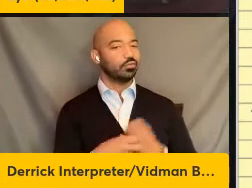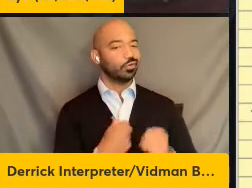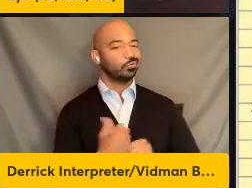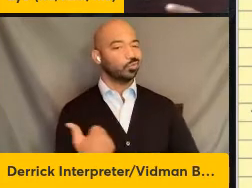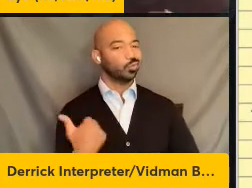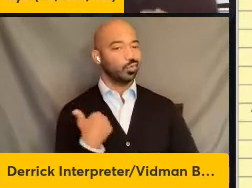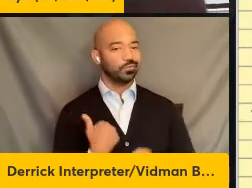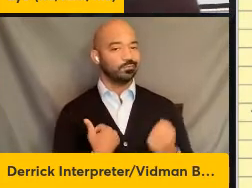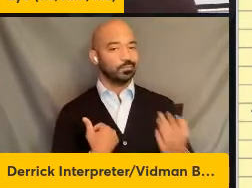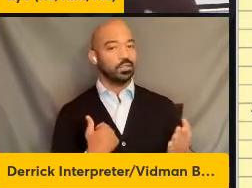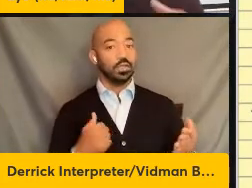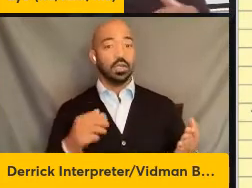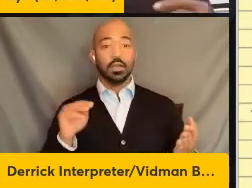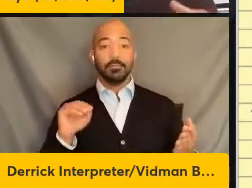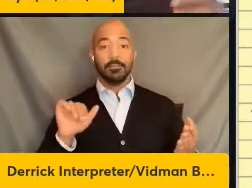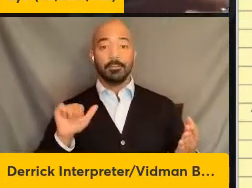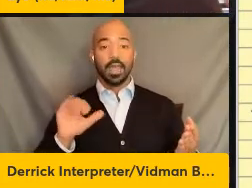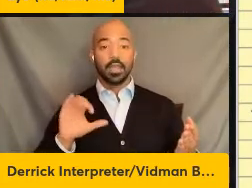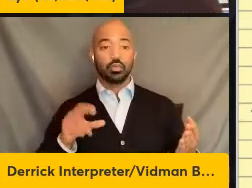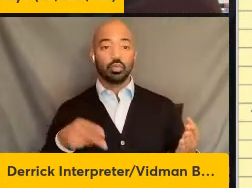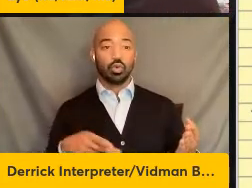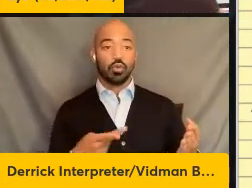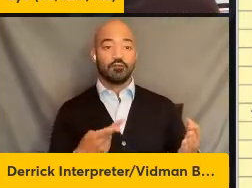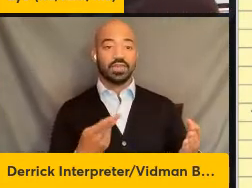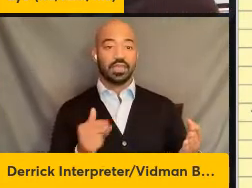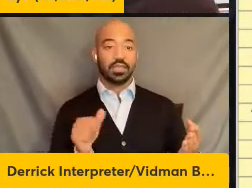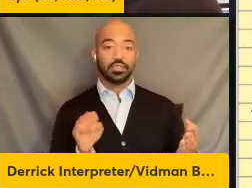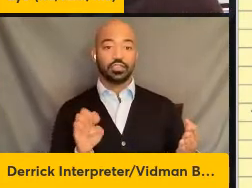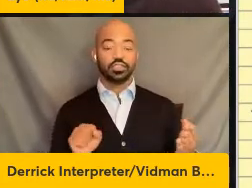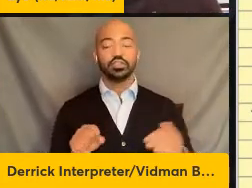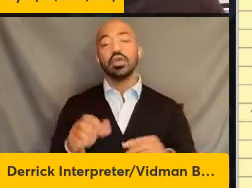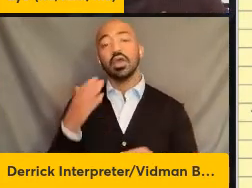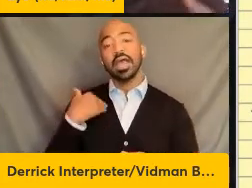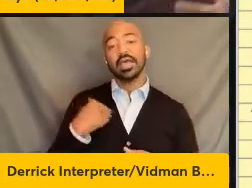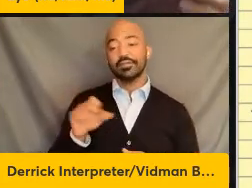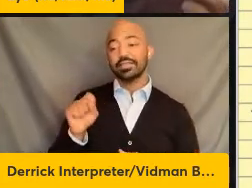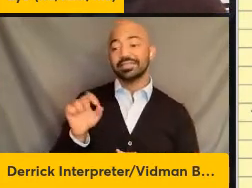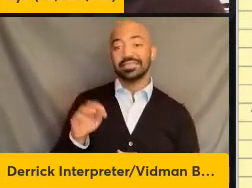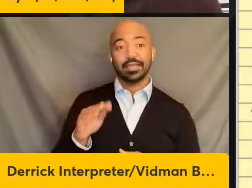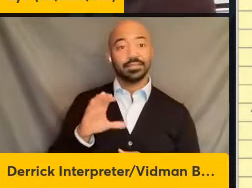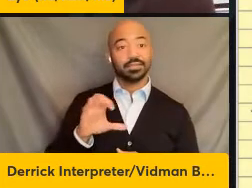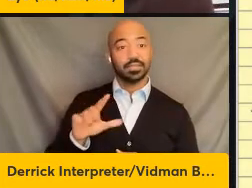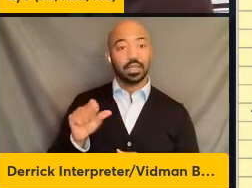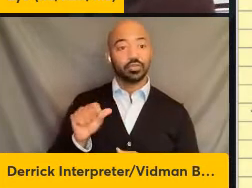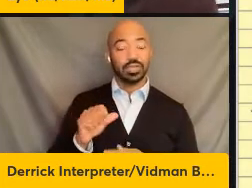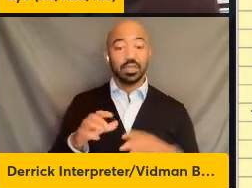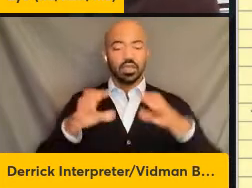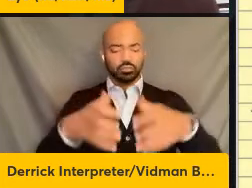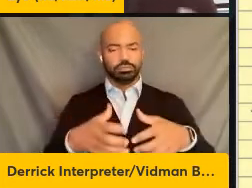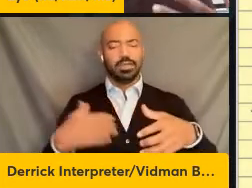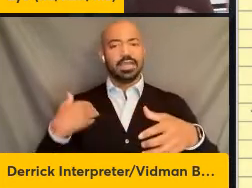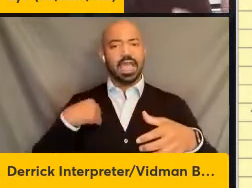took macrophages or actually me to predict stem cells and put them in the brain to ask the question, whether it's the brain